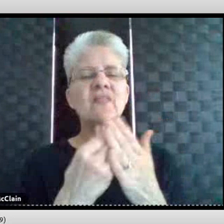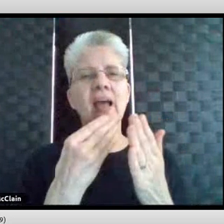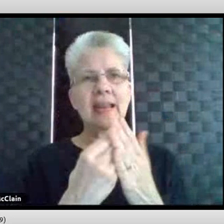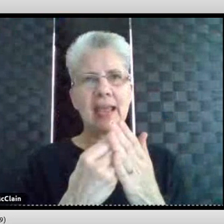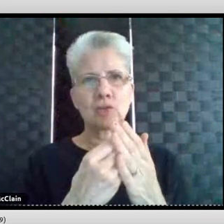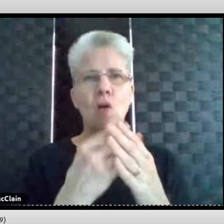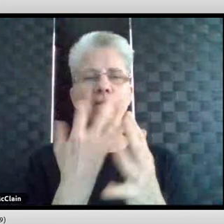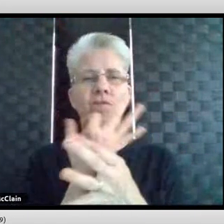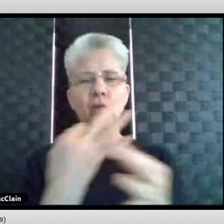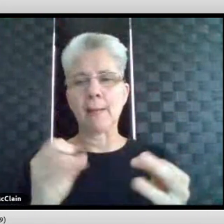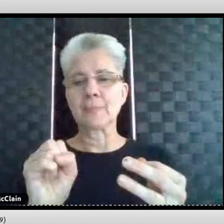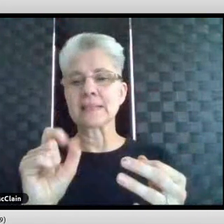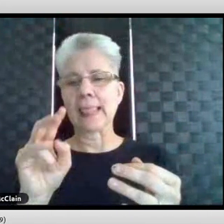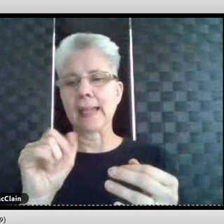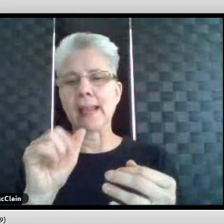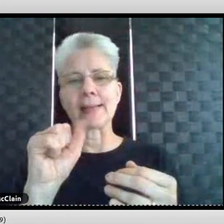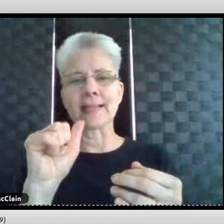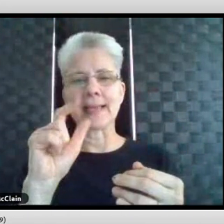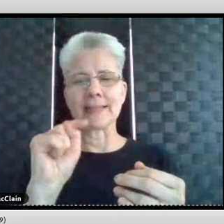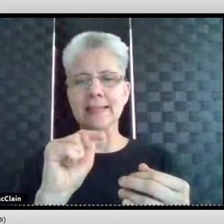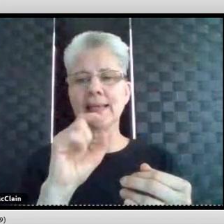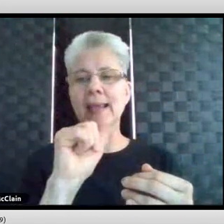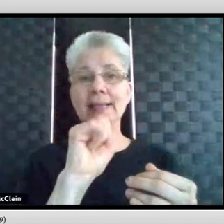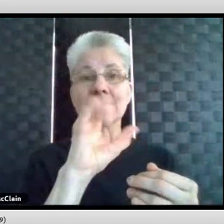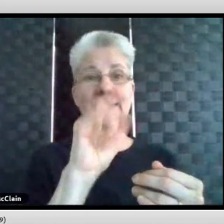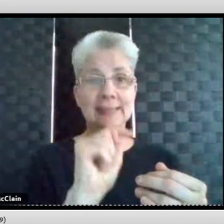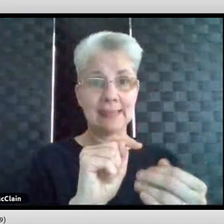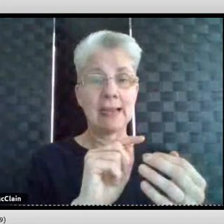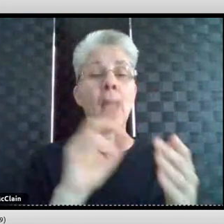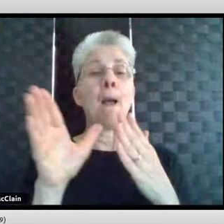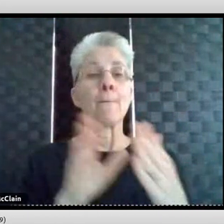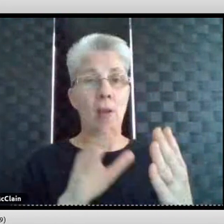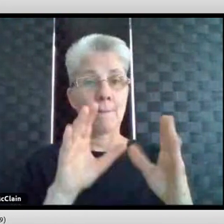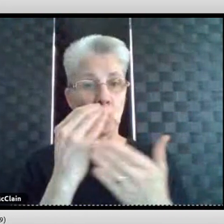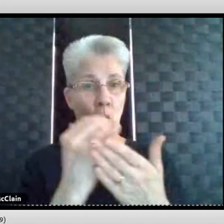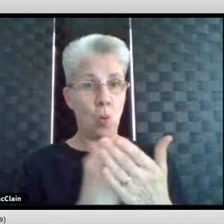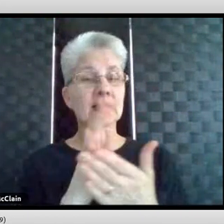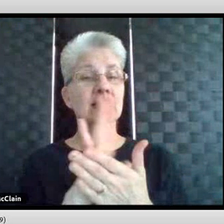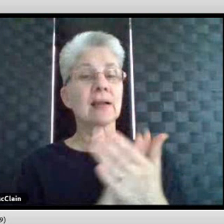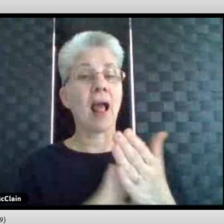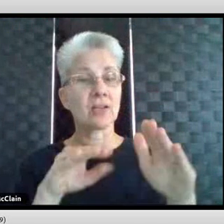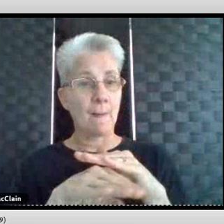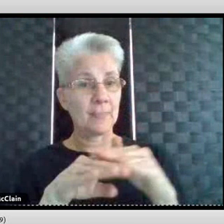Selina says, "SAT and ACT prep courses and college admissions readiness workshops."